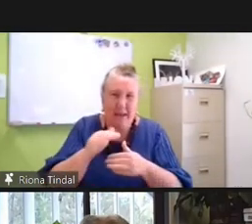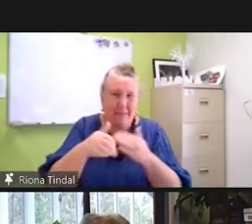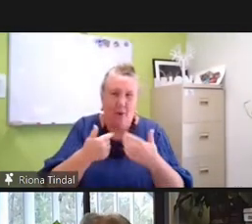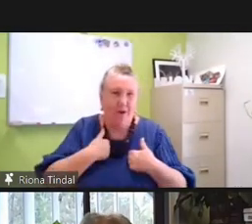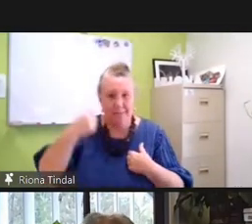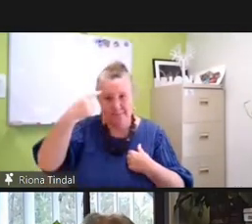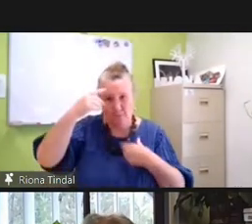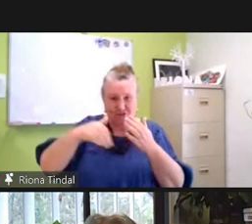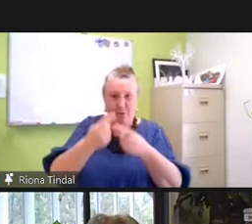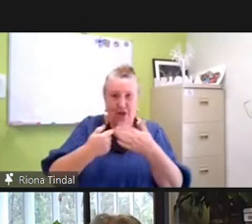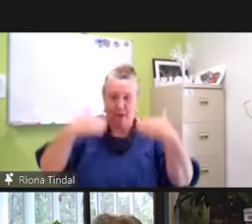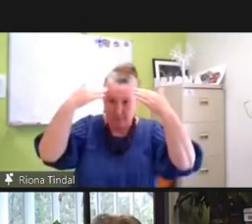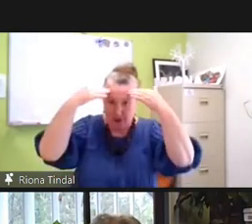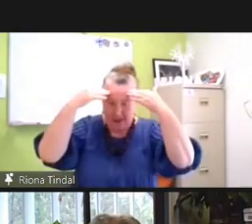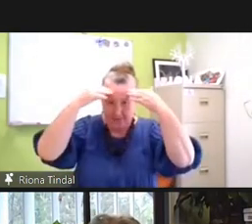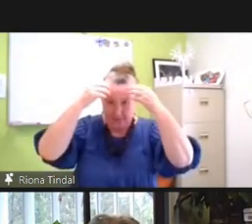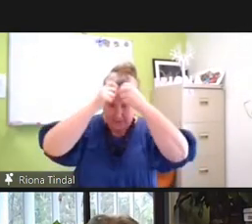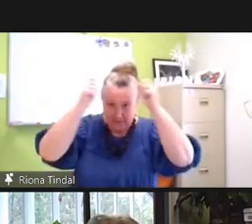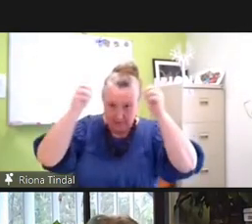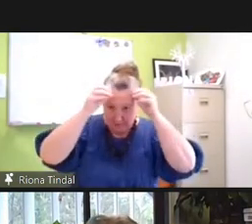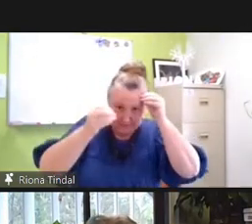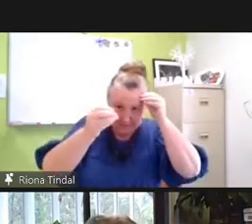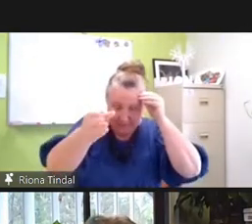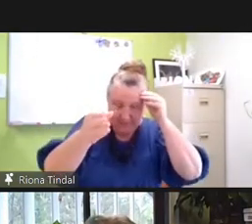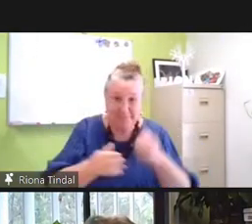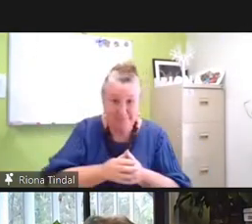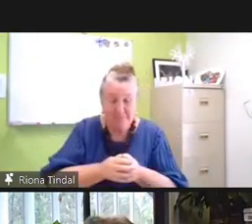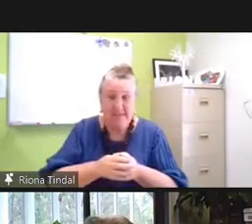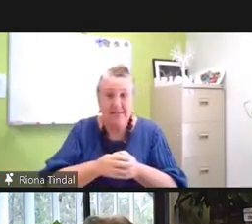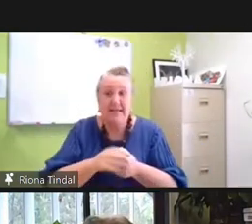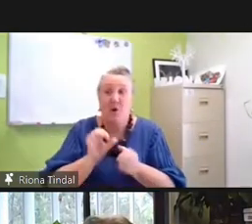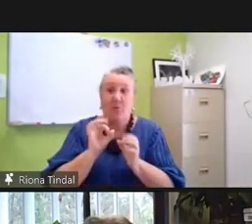all these types of things about what's going on in my brain. These are the things that I need to